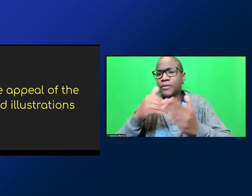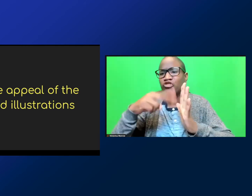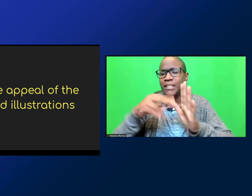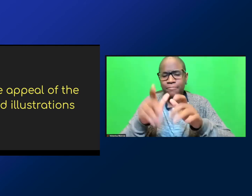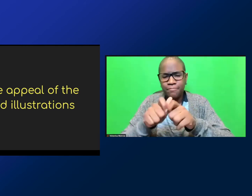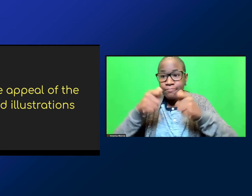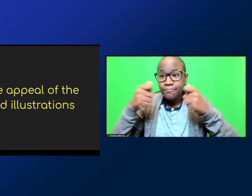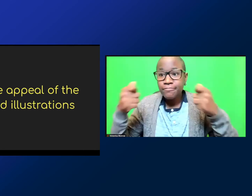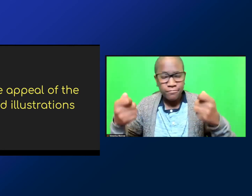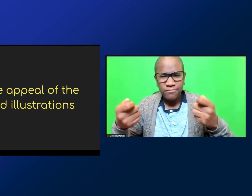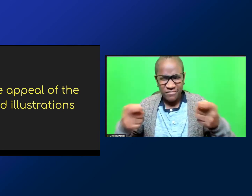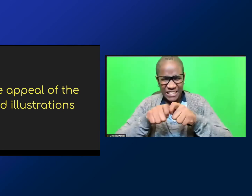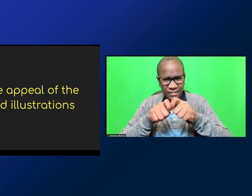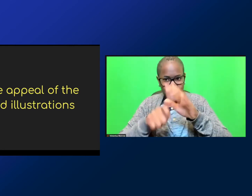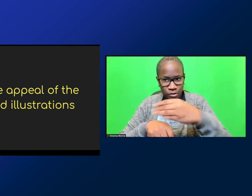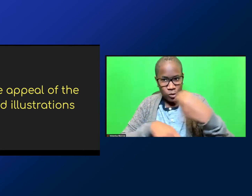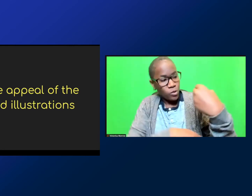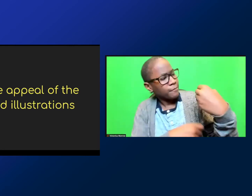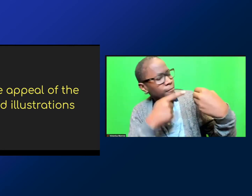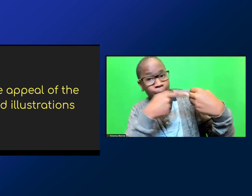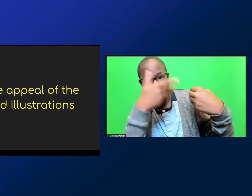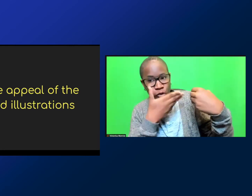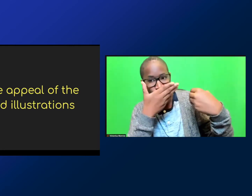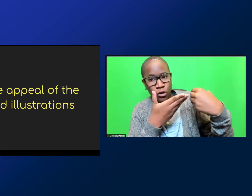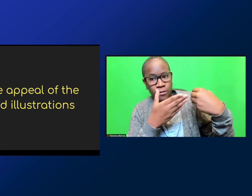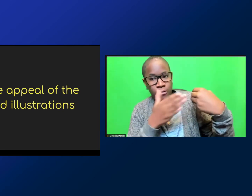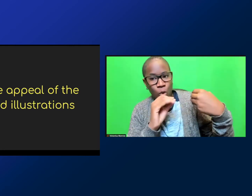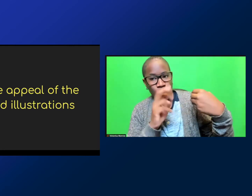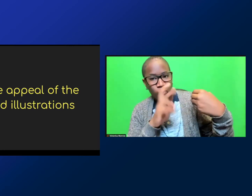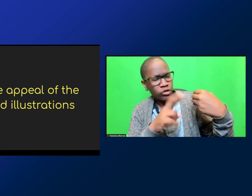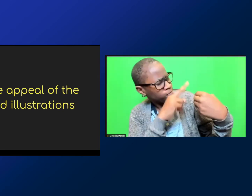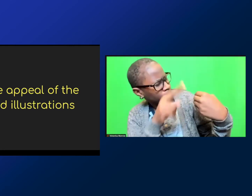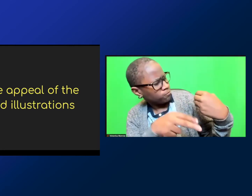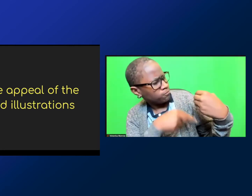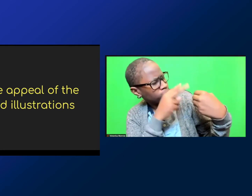so next up for analyzing a children's text is to really assess the appeal of the story